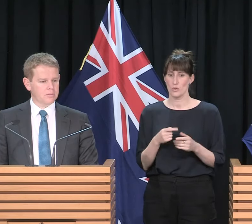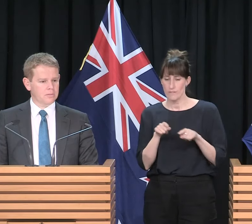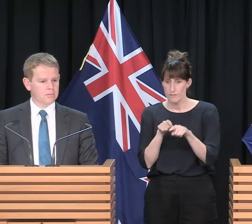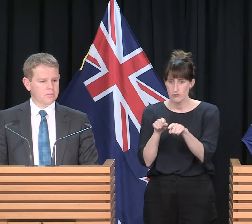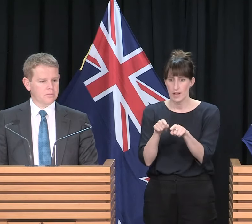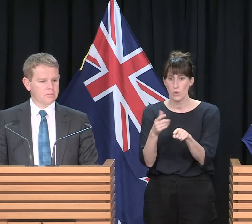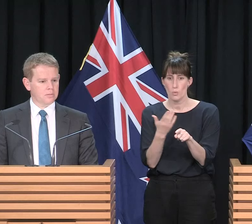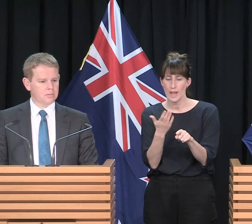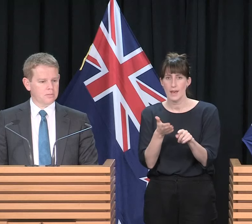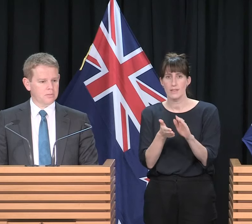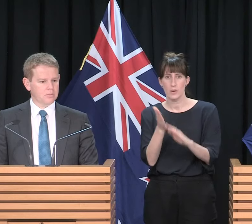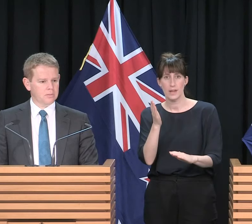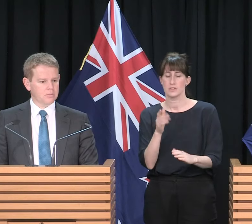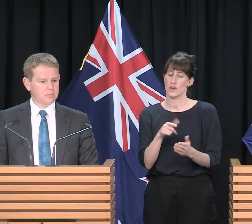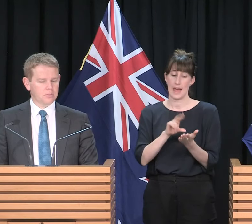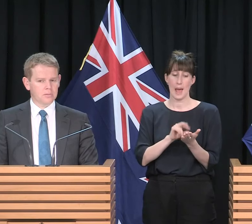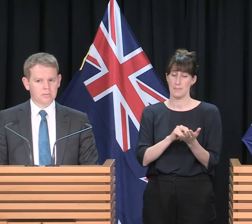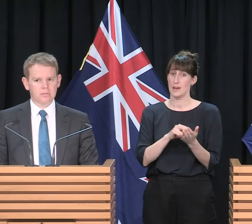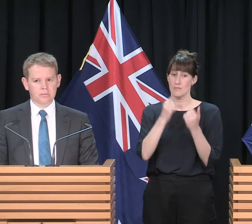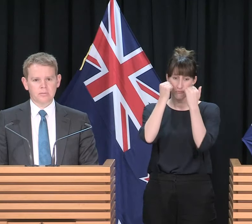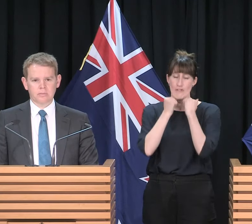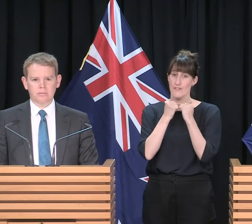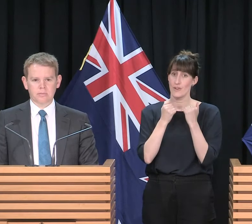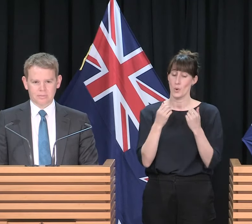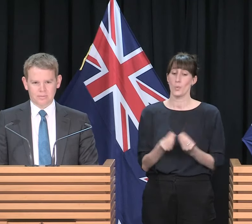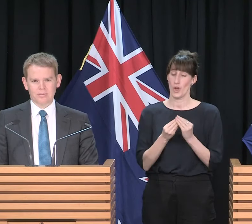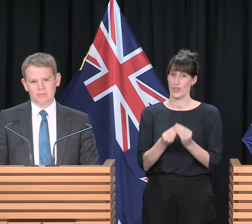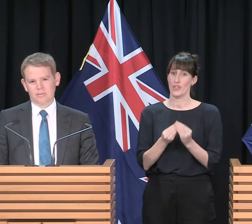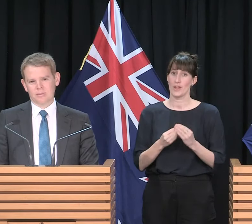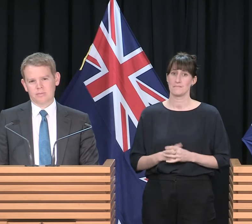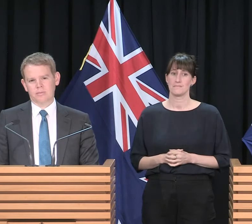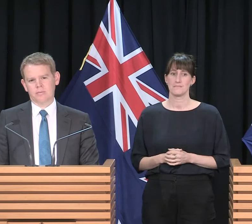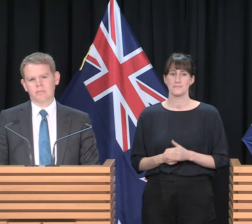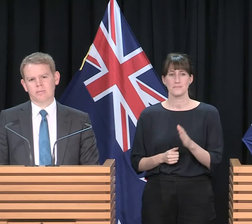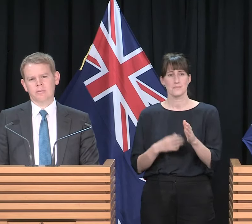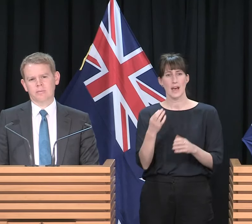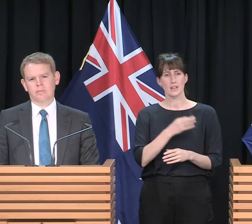currently up to 84,279, and